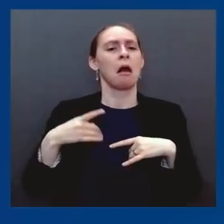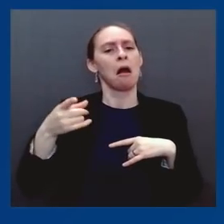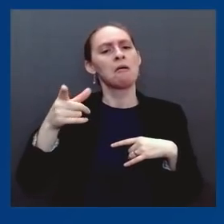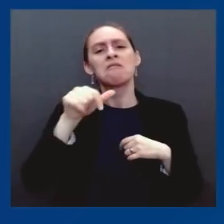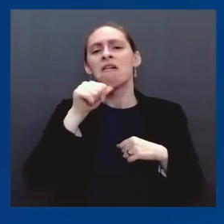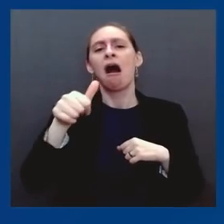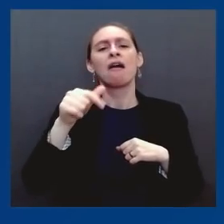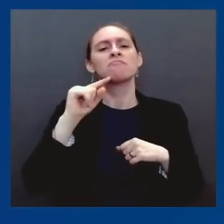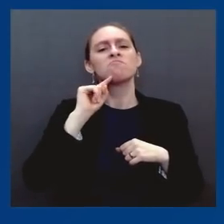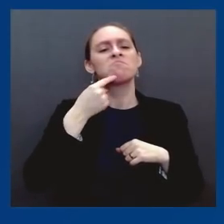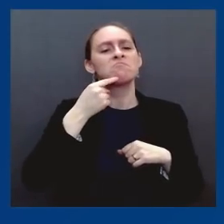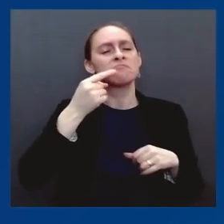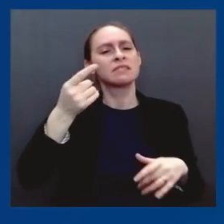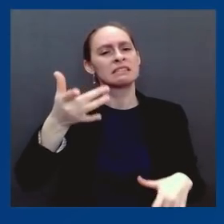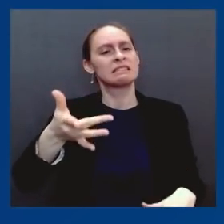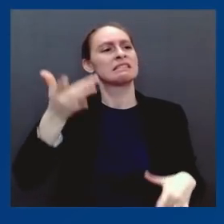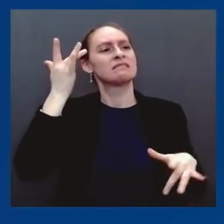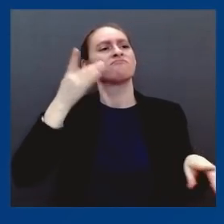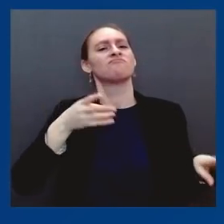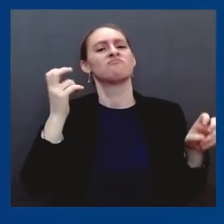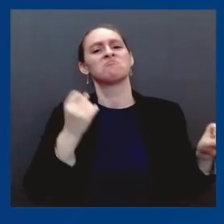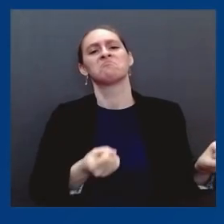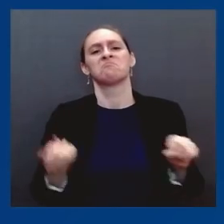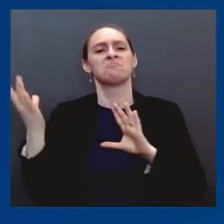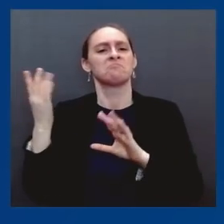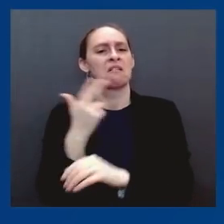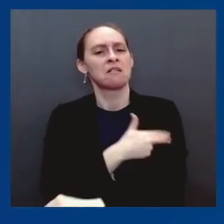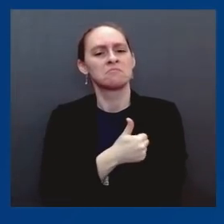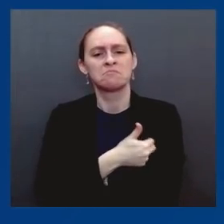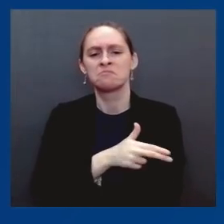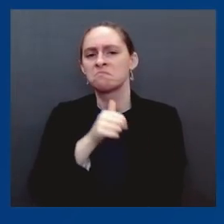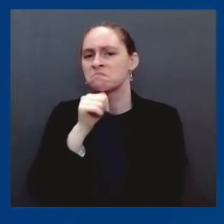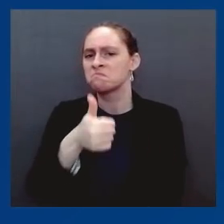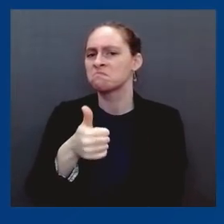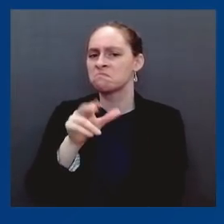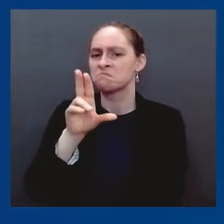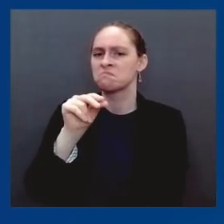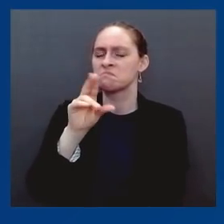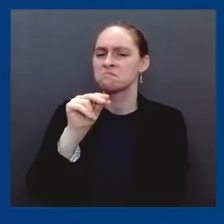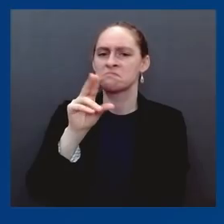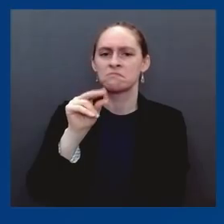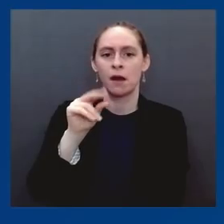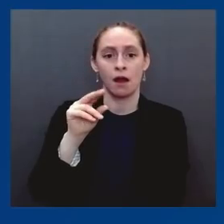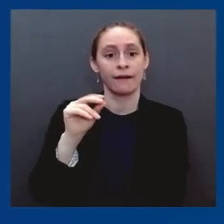although we do know more breakthrough cases are happening in the context of Omicron. Mr. Zients: Dr. Fauci?